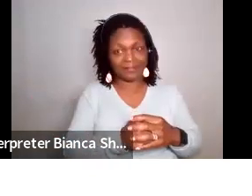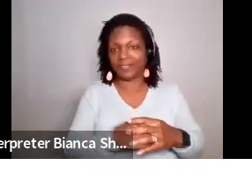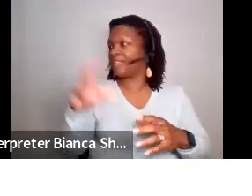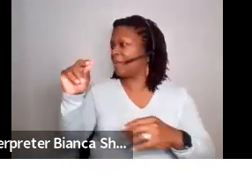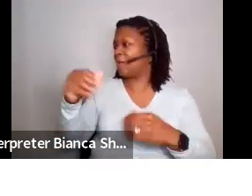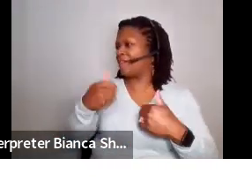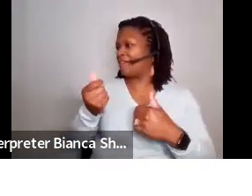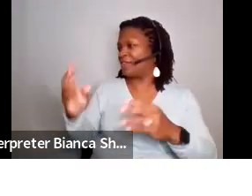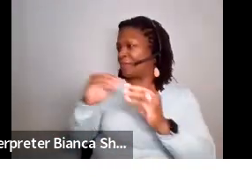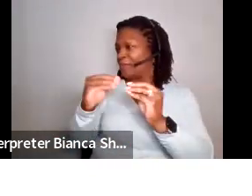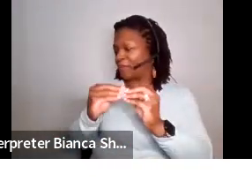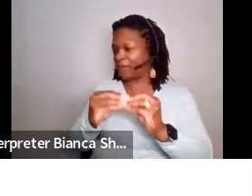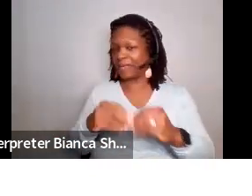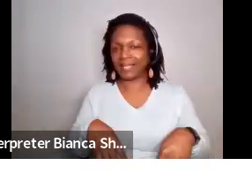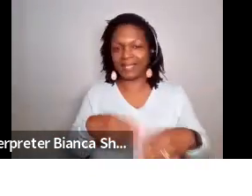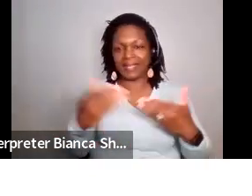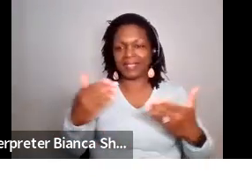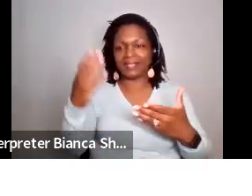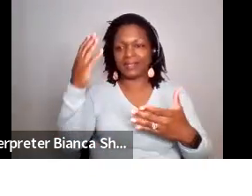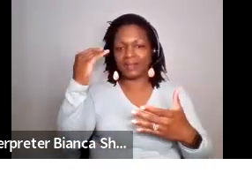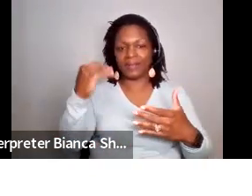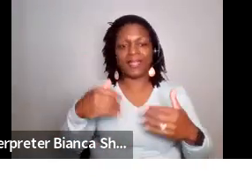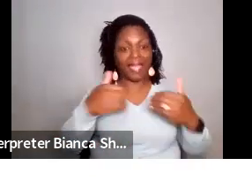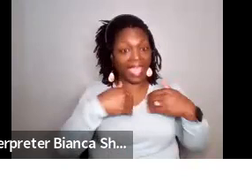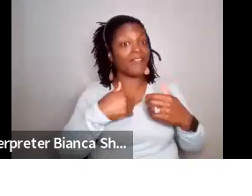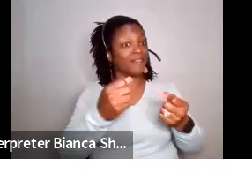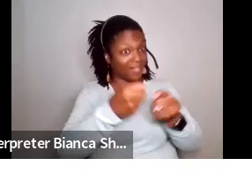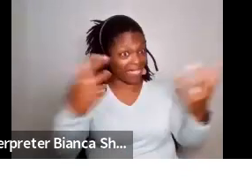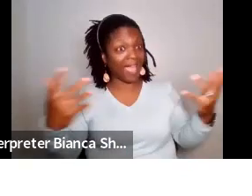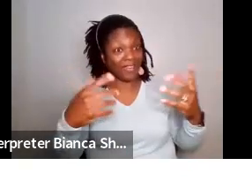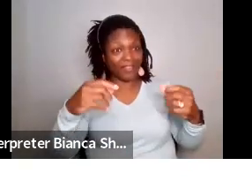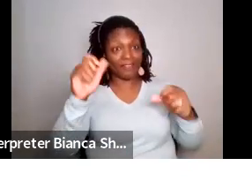We got Okay, just a few more things. A lot of Q. A.